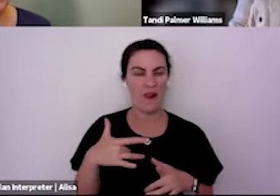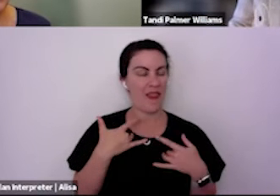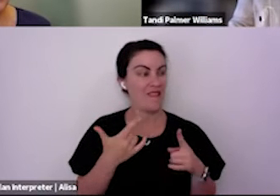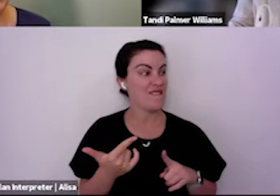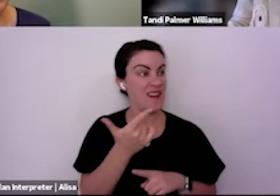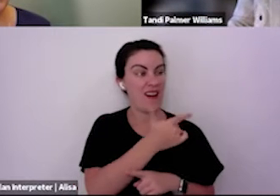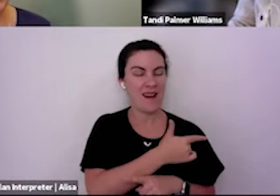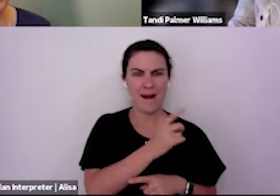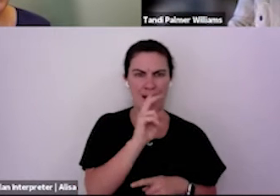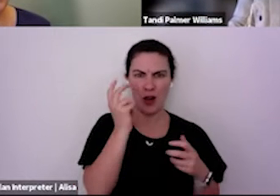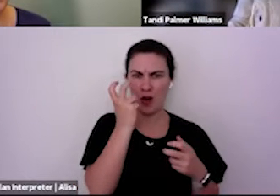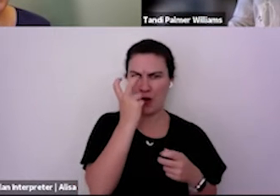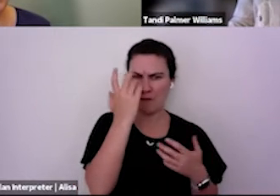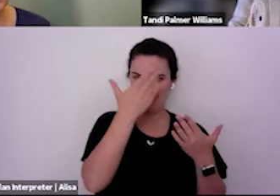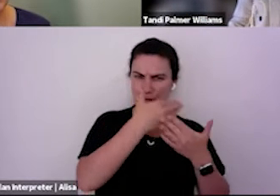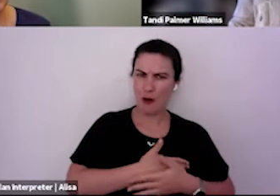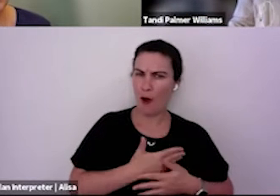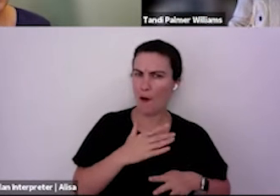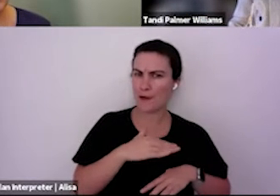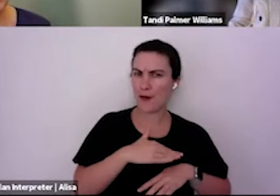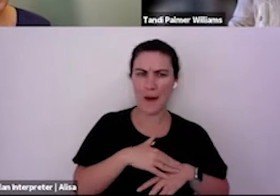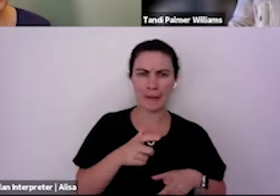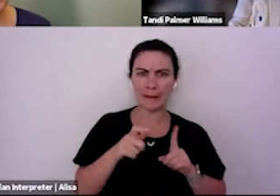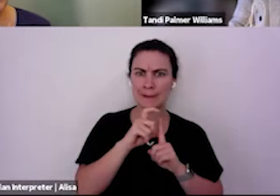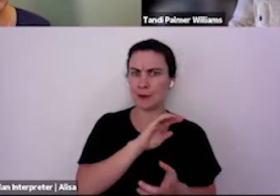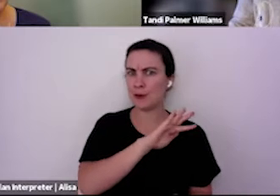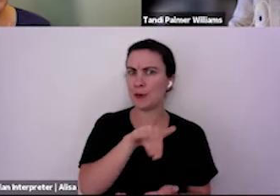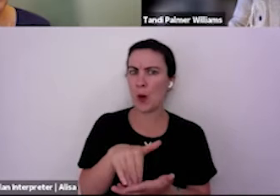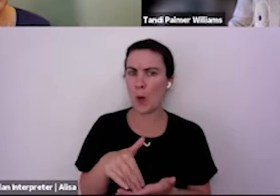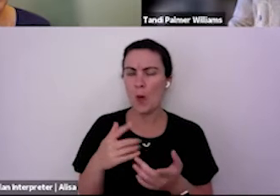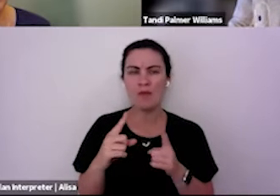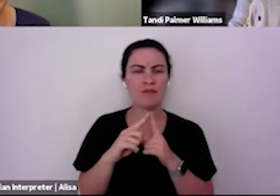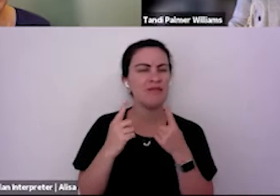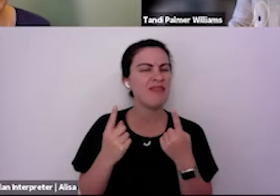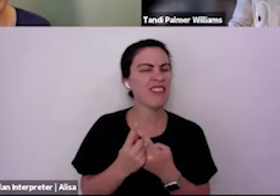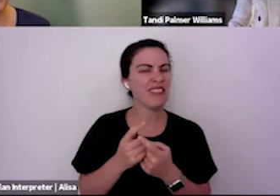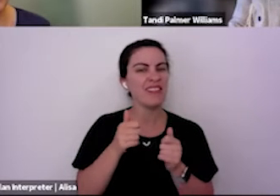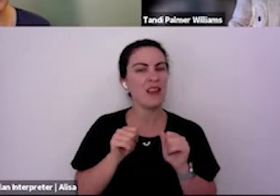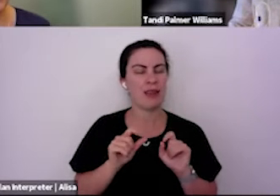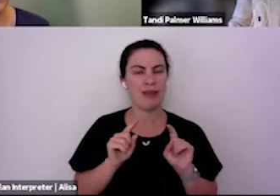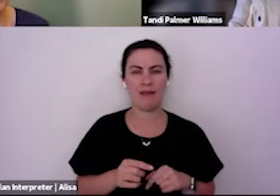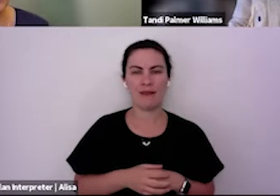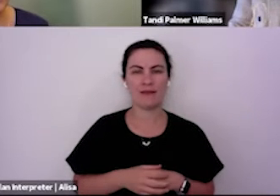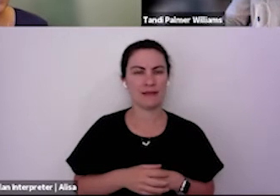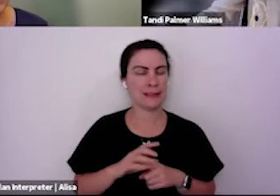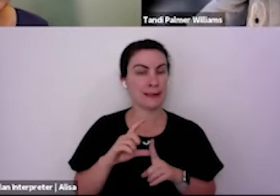I think it's kind of interesting to be thinking about digital not only is important for reaching